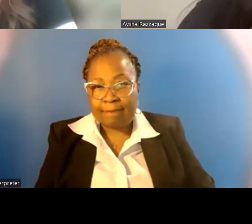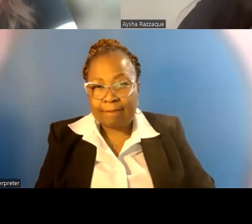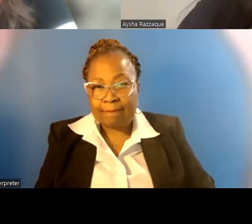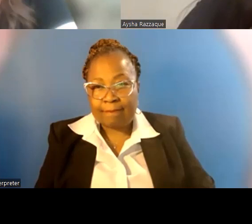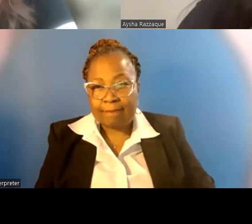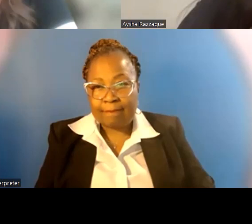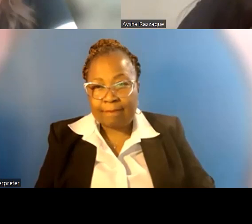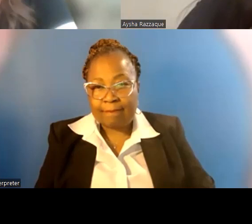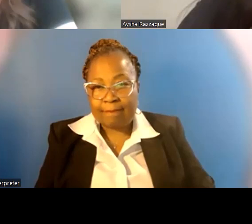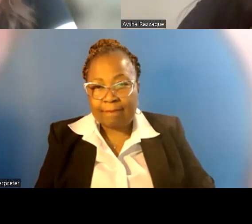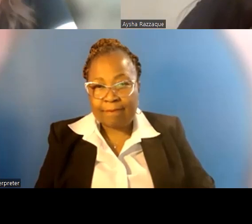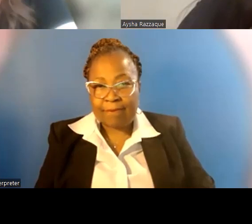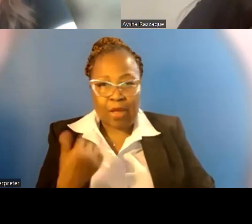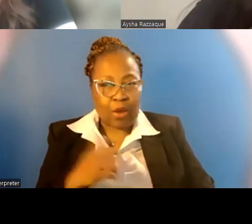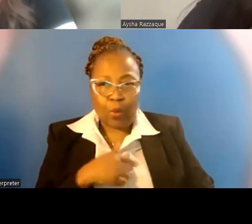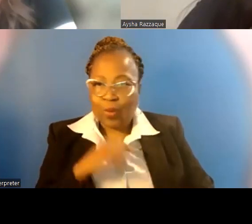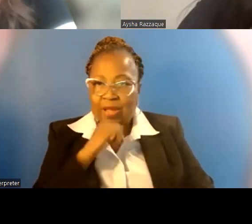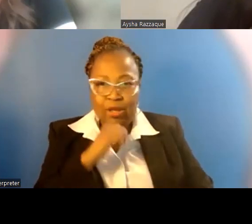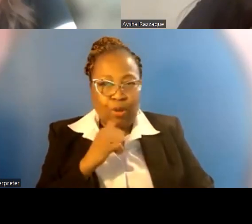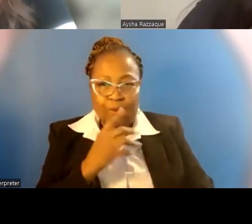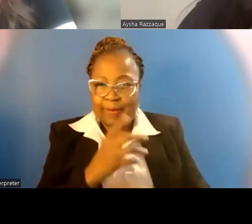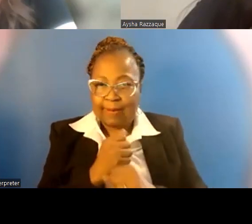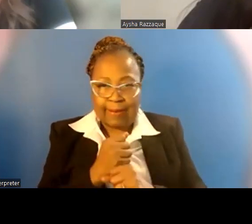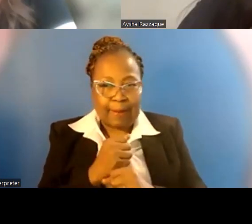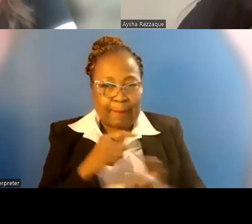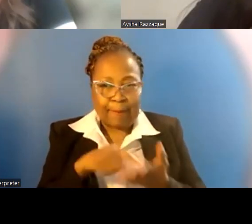We don't get paid, it's completely voluntary.